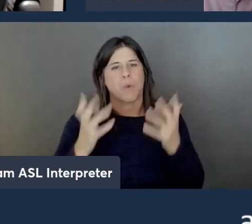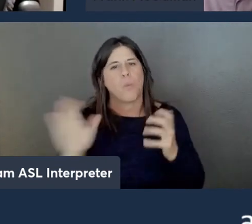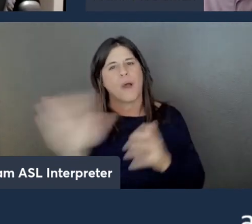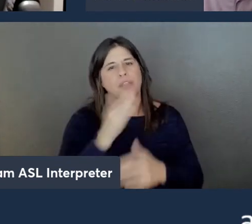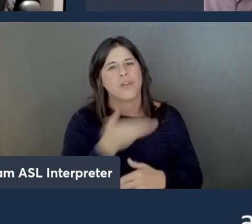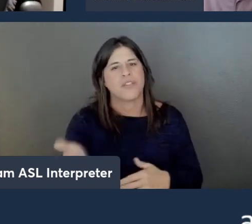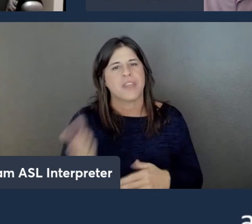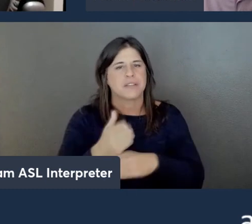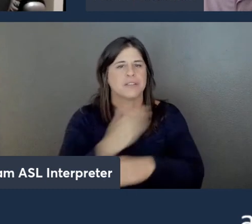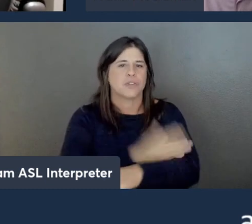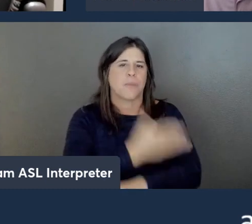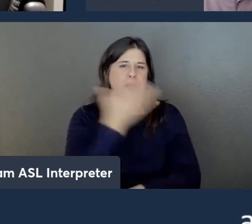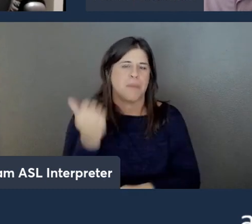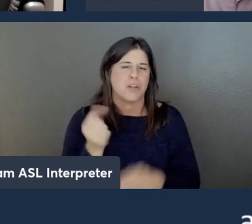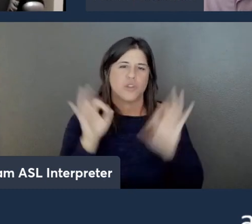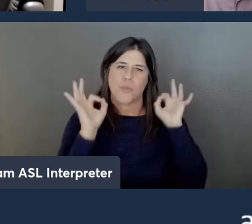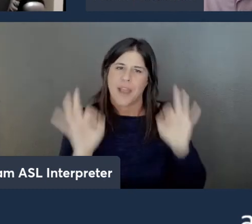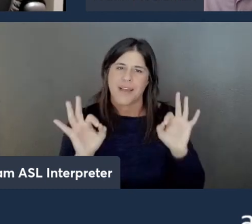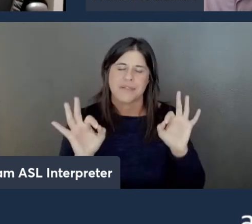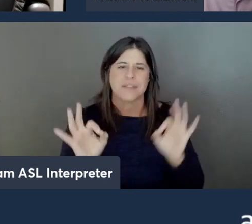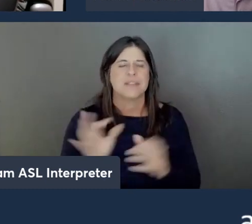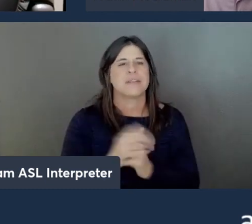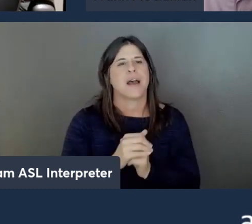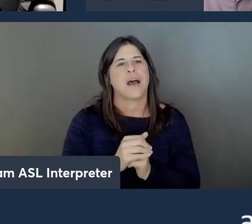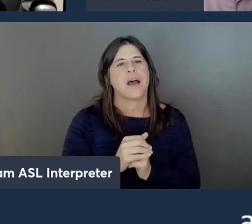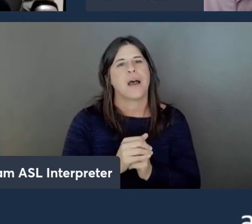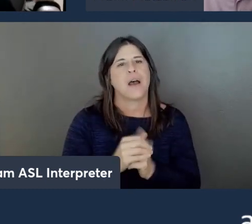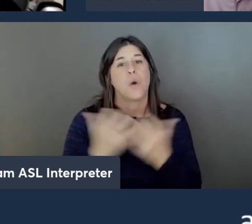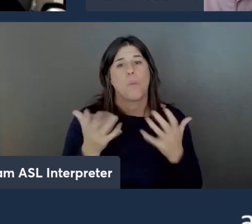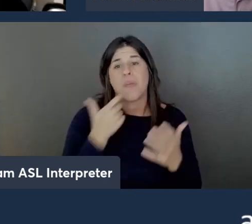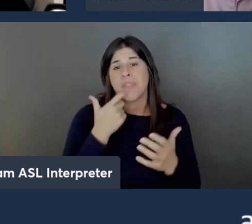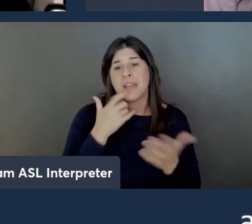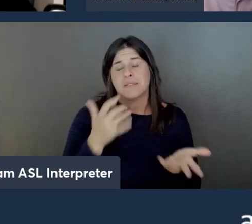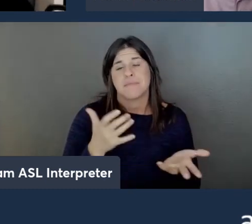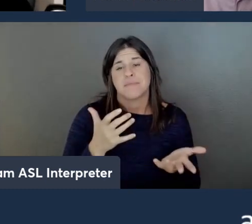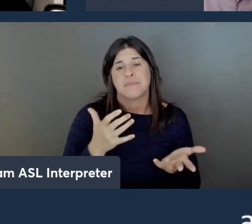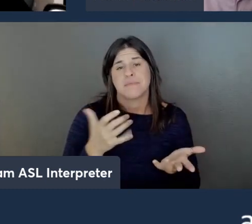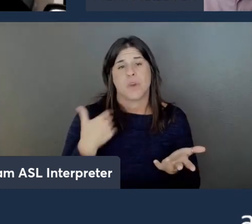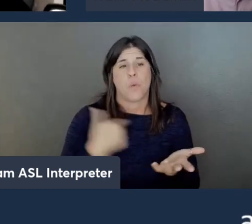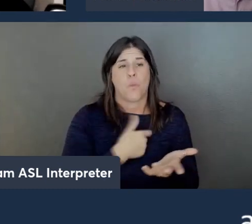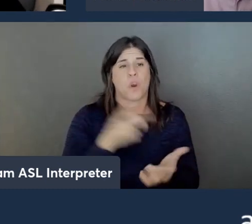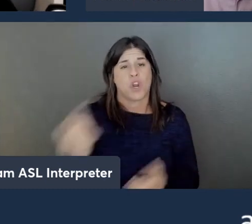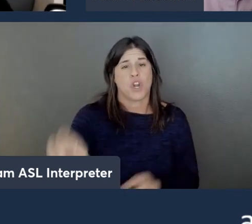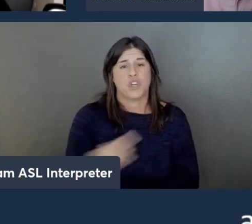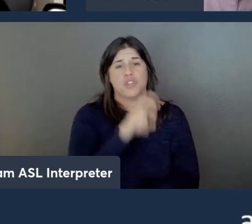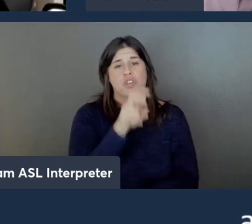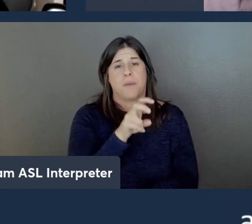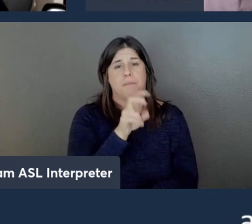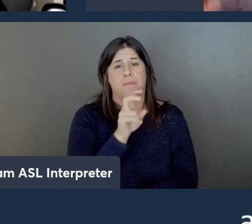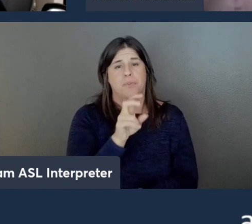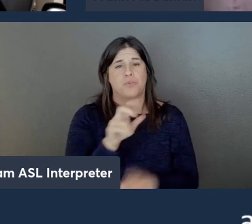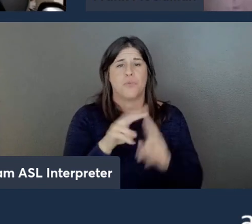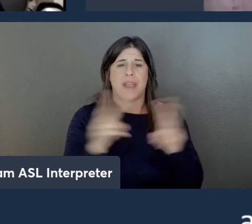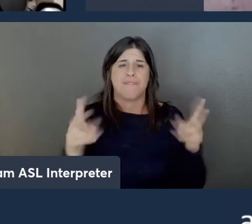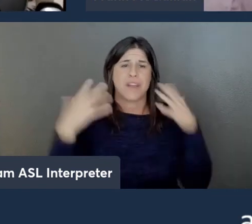So excellent. With that being said, we are gonna jump to a very loud music segment right now,